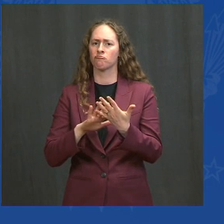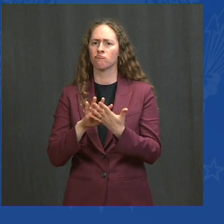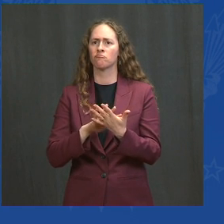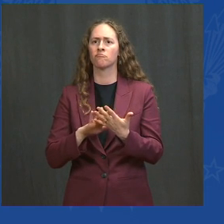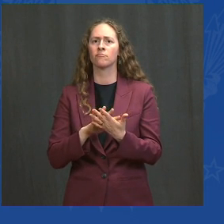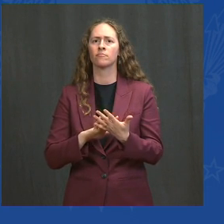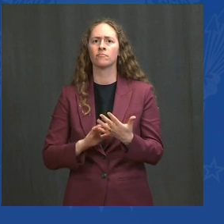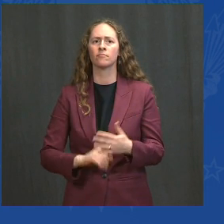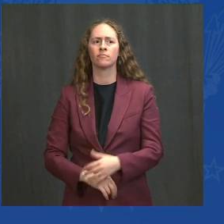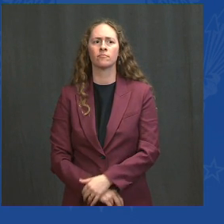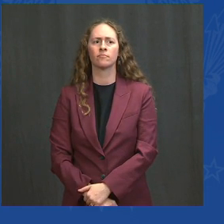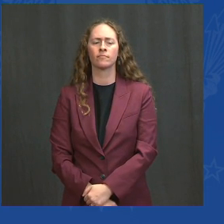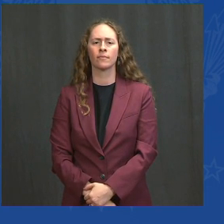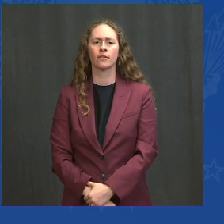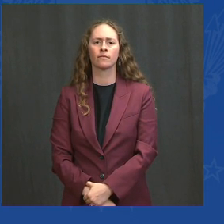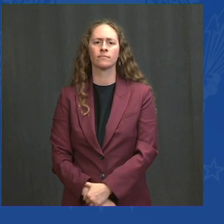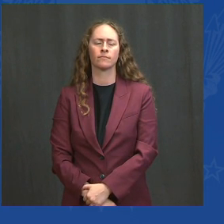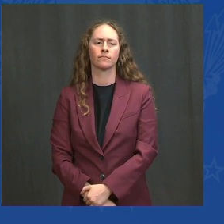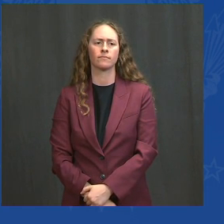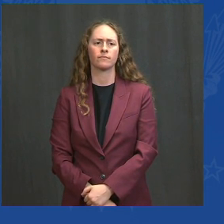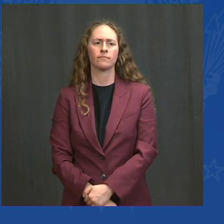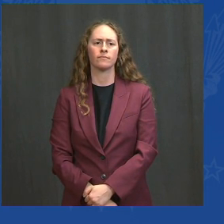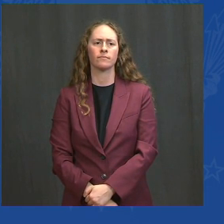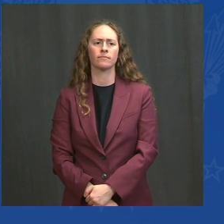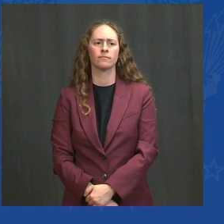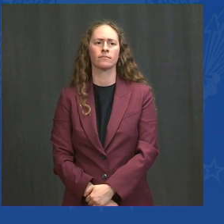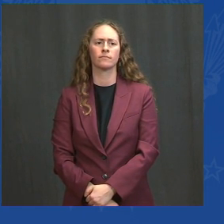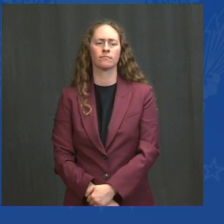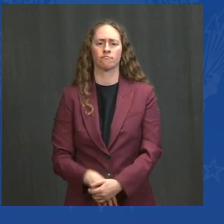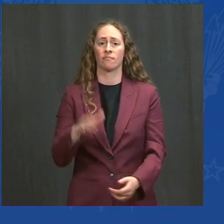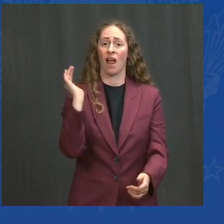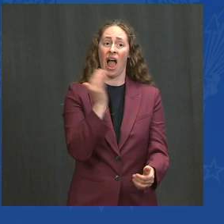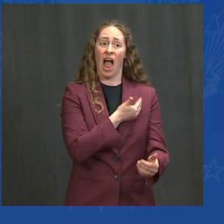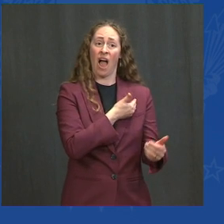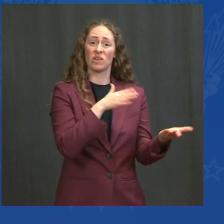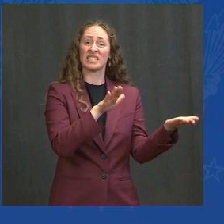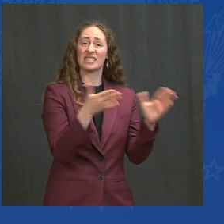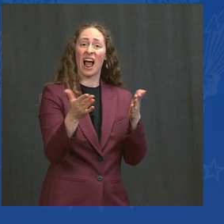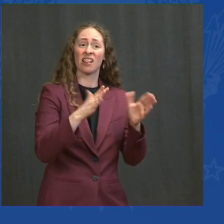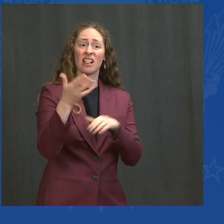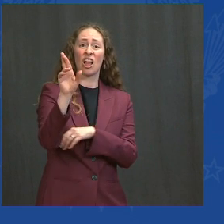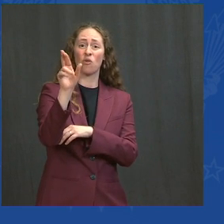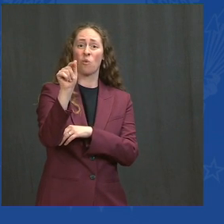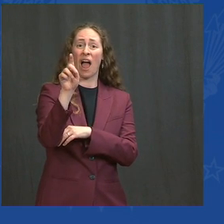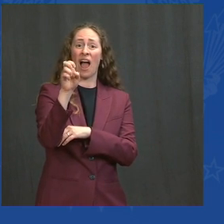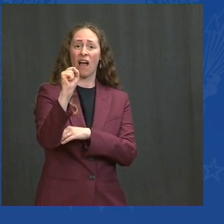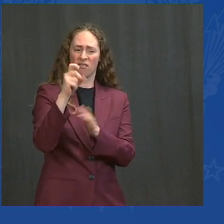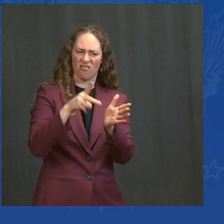Look, our fatality rate is double the rate in Canada on a per capita basis.